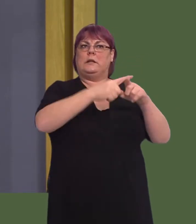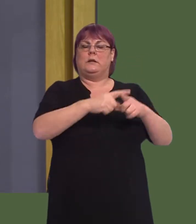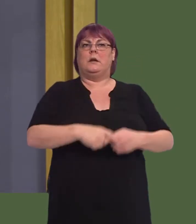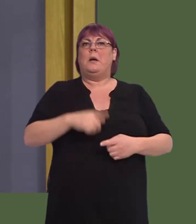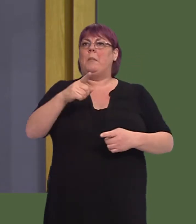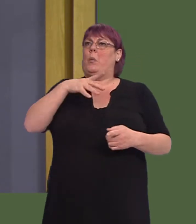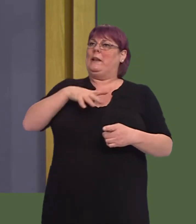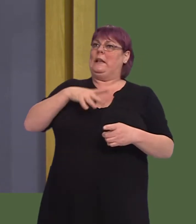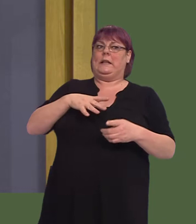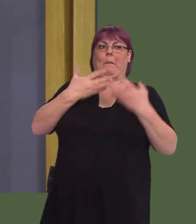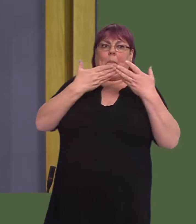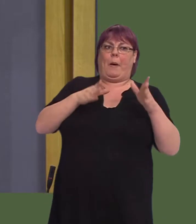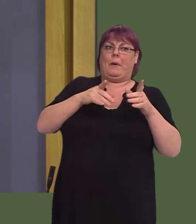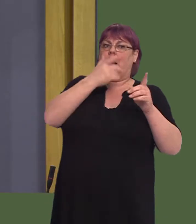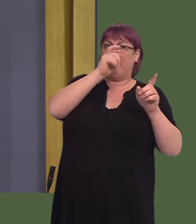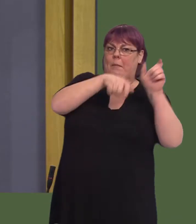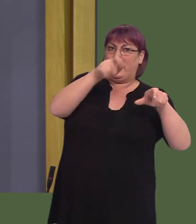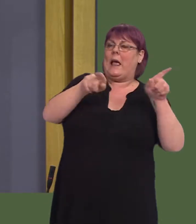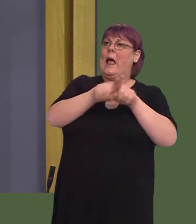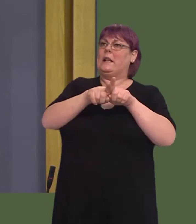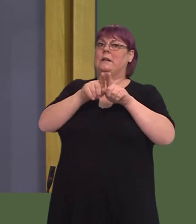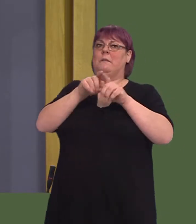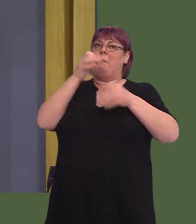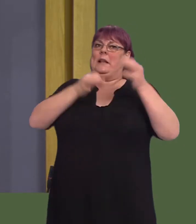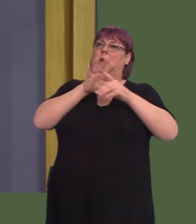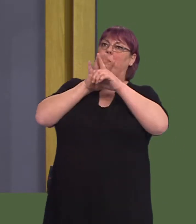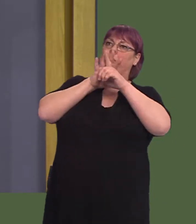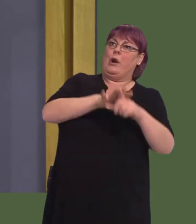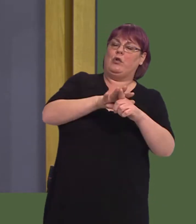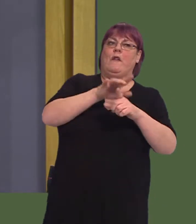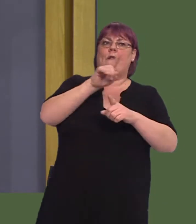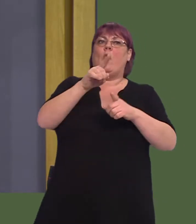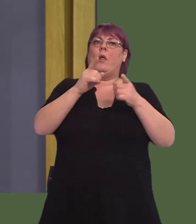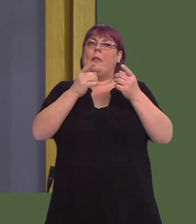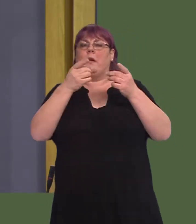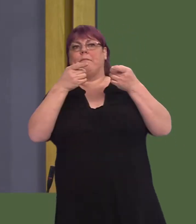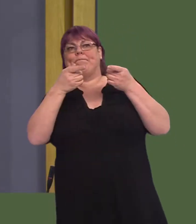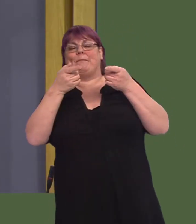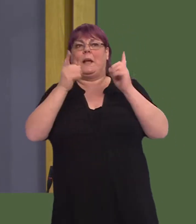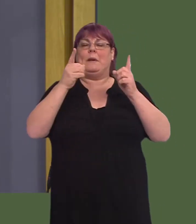pressure for the Cabinet Secretary for health to initiate that particular Healthcare Inspectorate